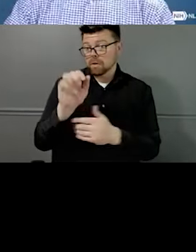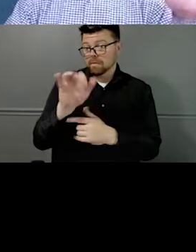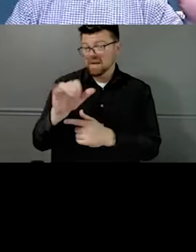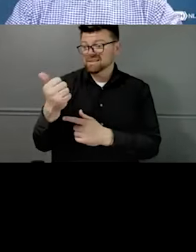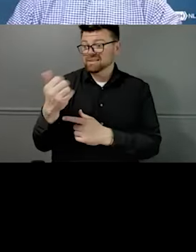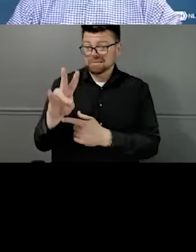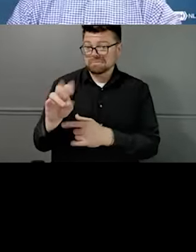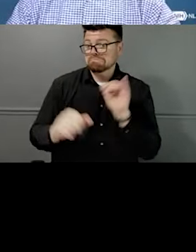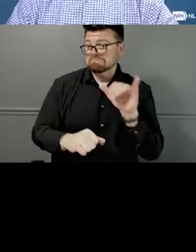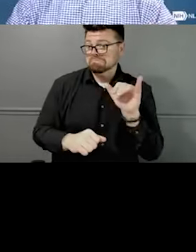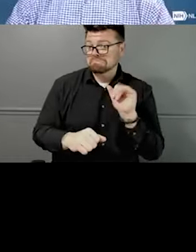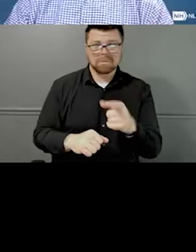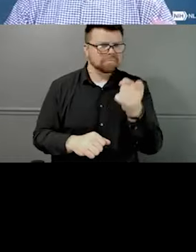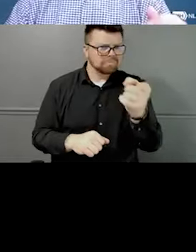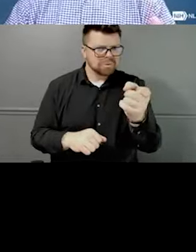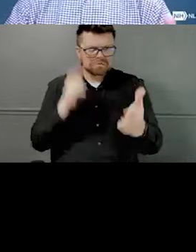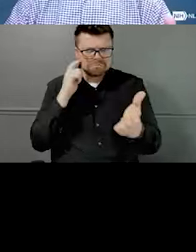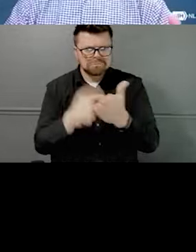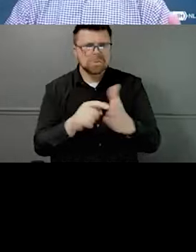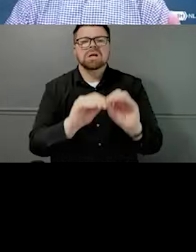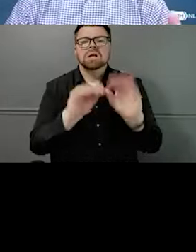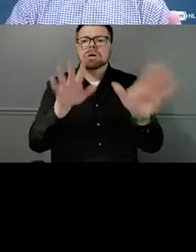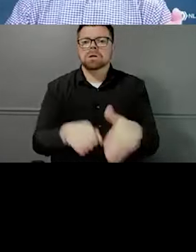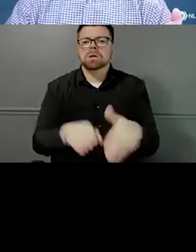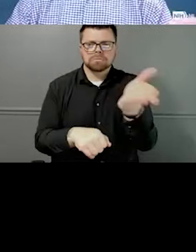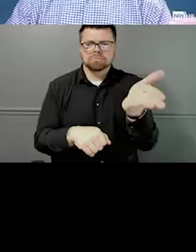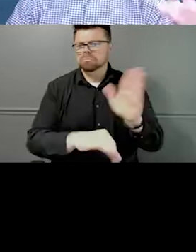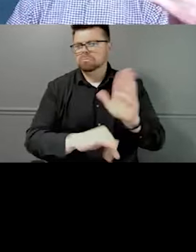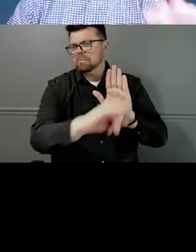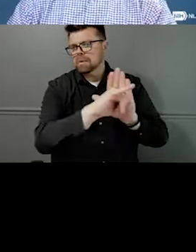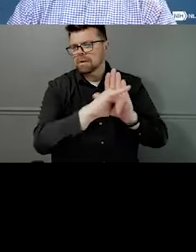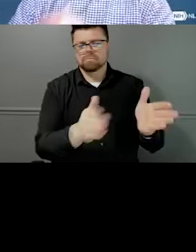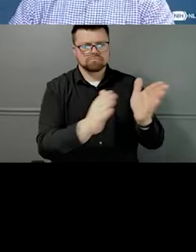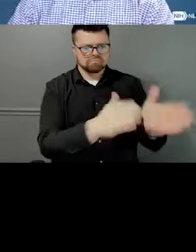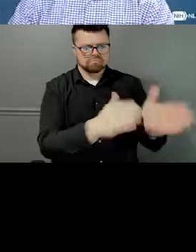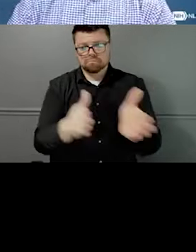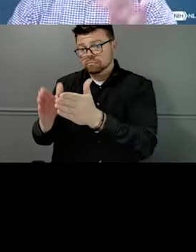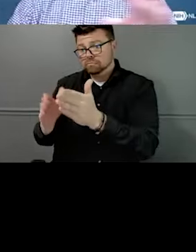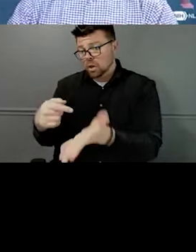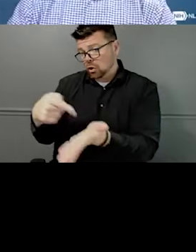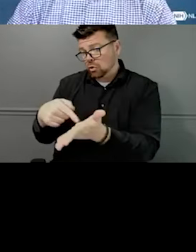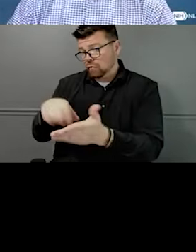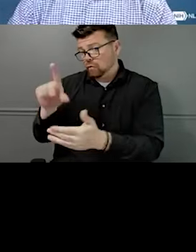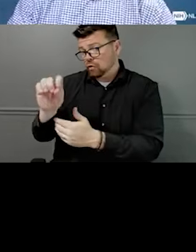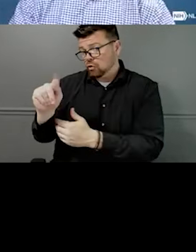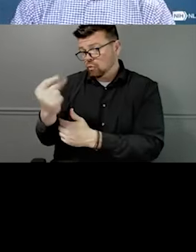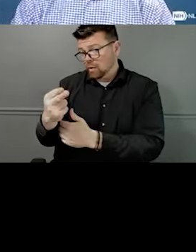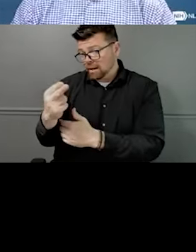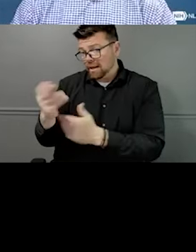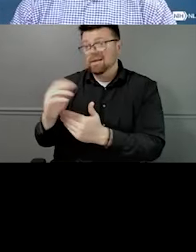you'll see that clearly marked the ones that are for proposals due the 20th or later, you'll see that as well.